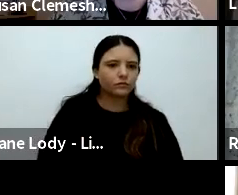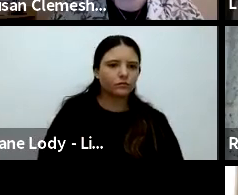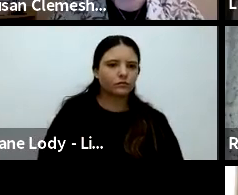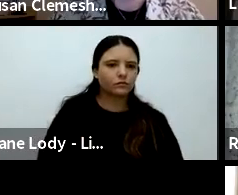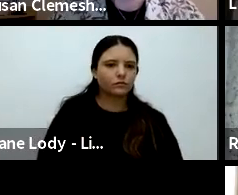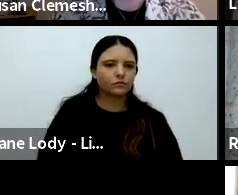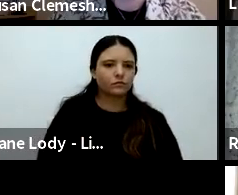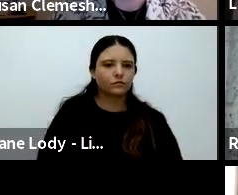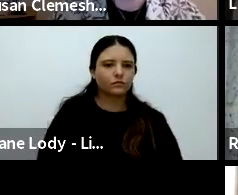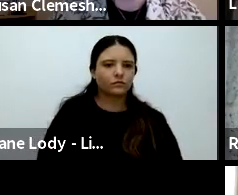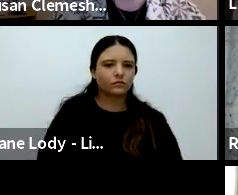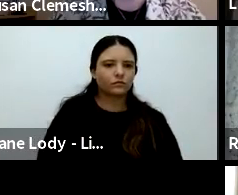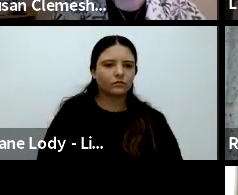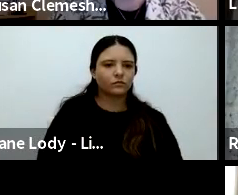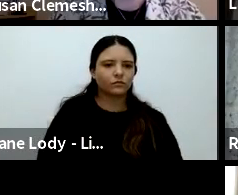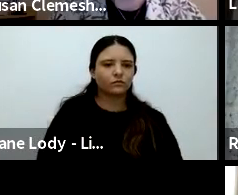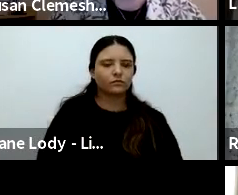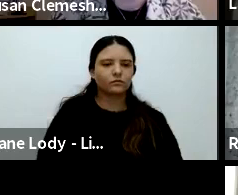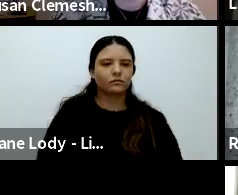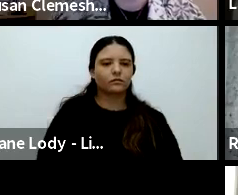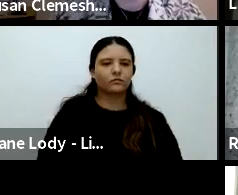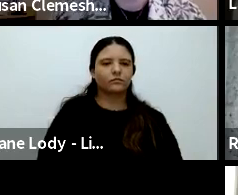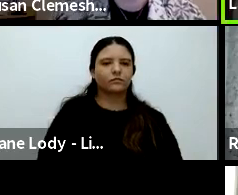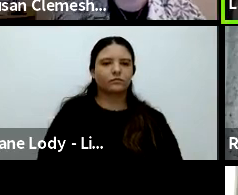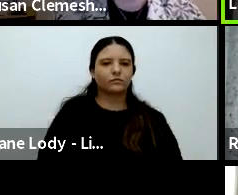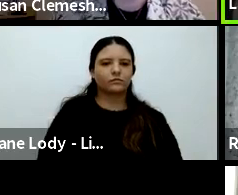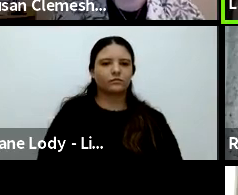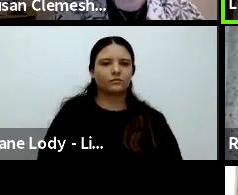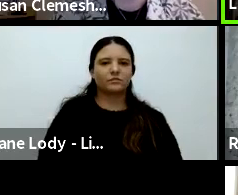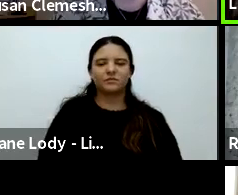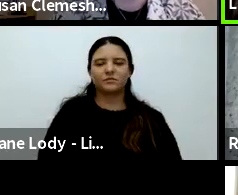university.